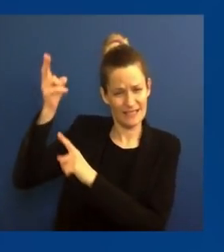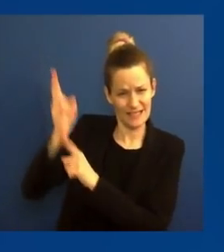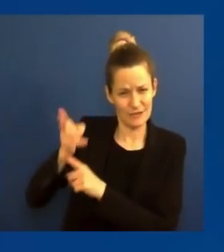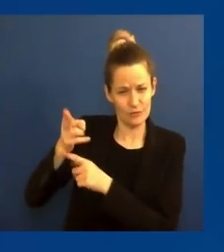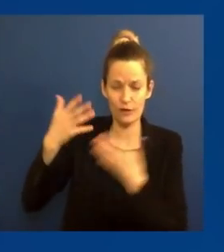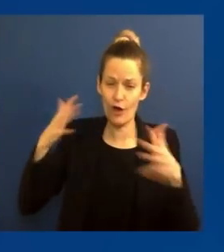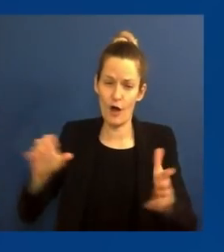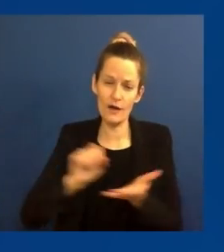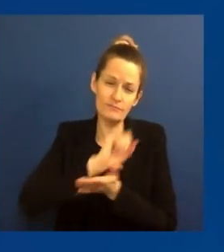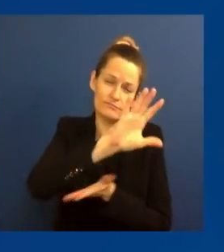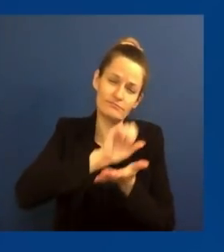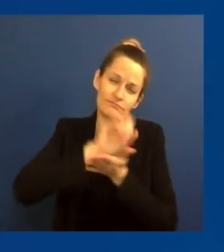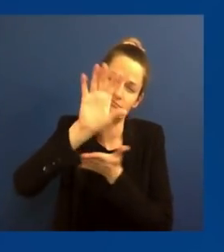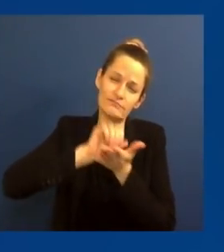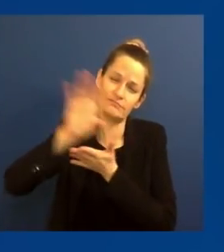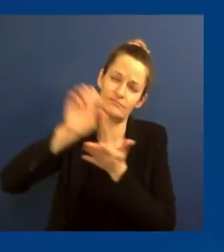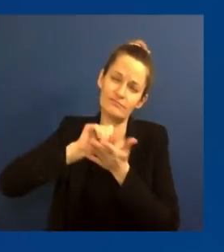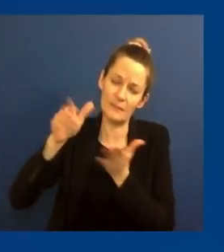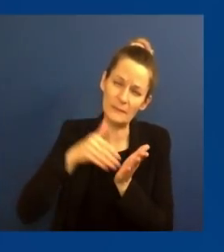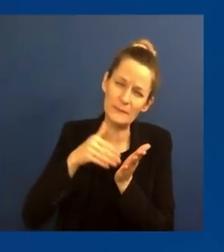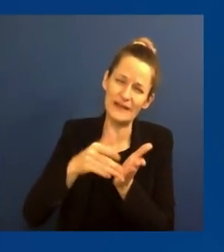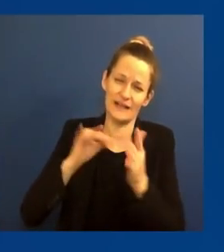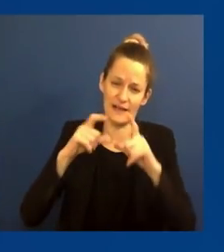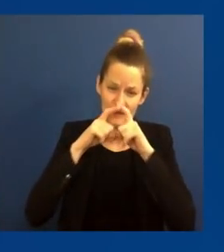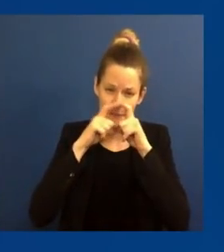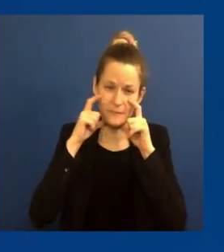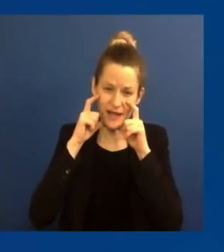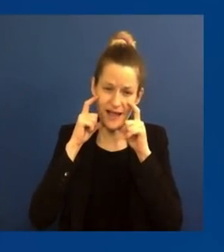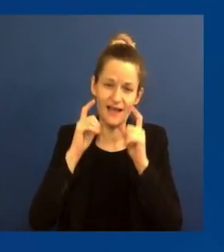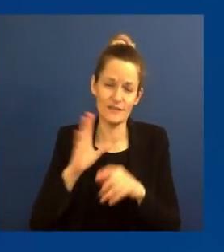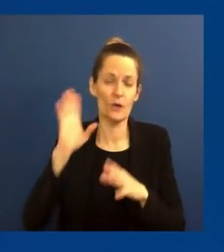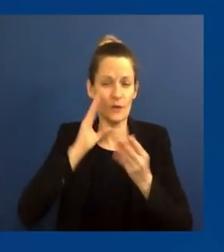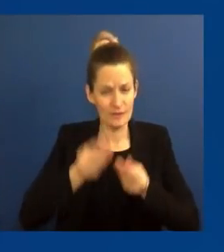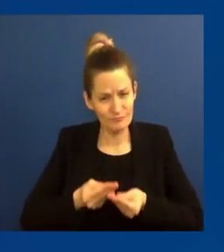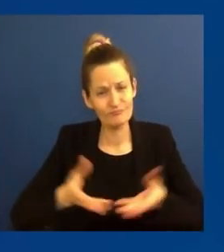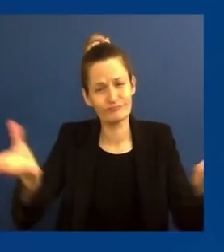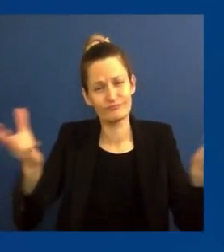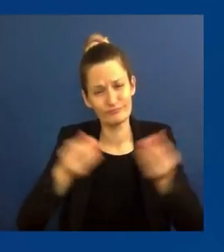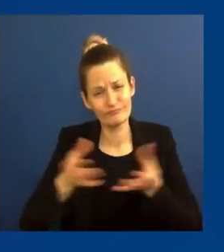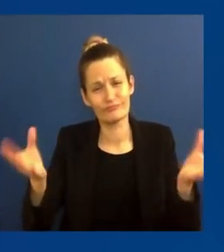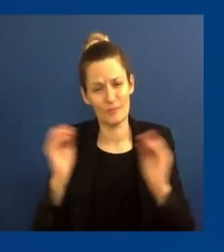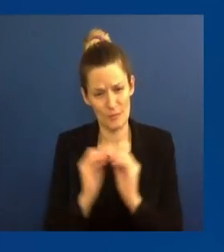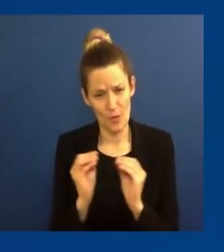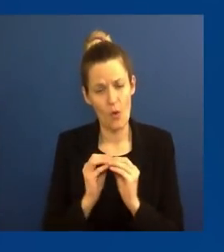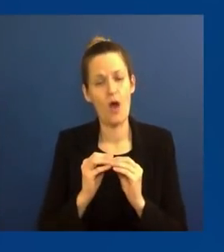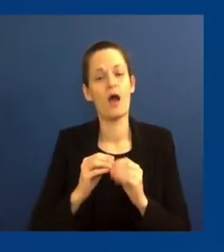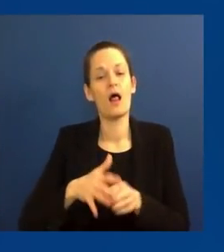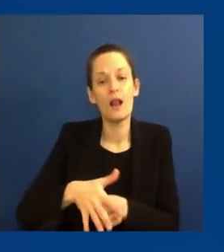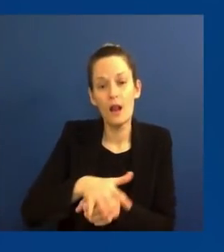And across the coming days, masks will begin to be available at local pharmacies and community health centers across the country.